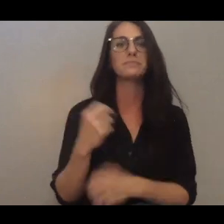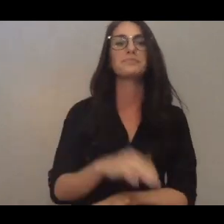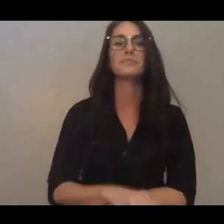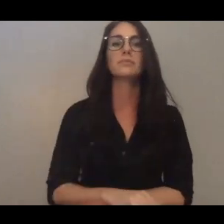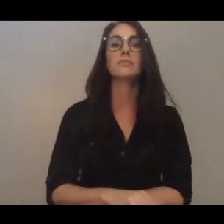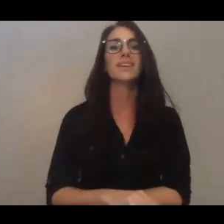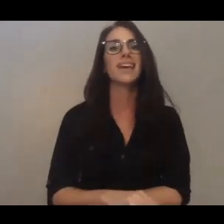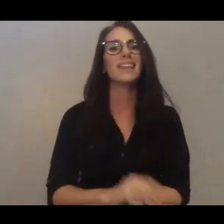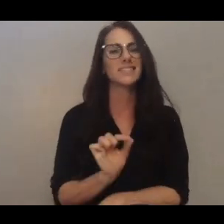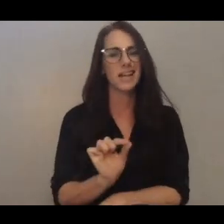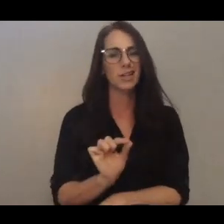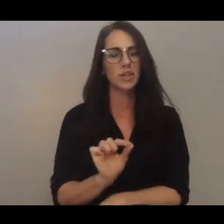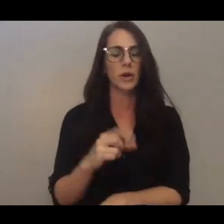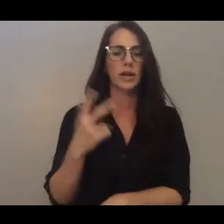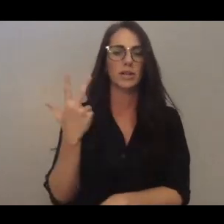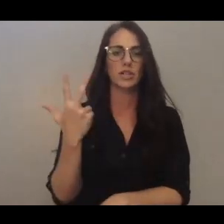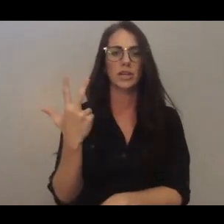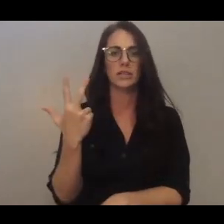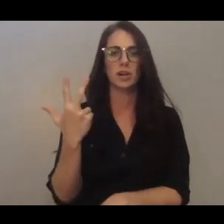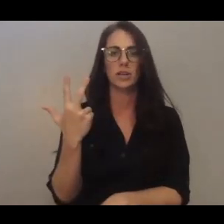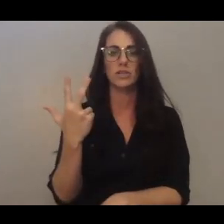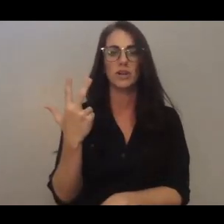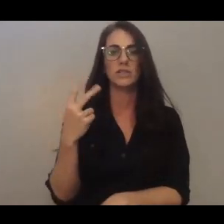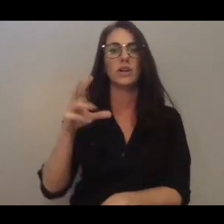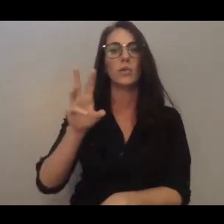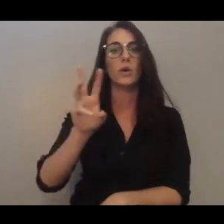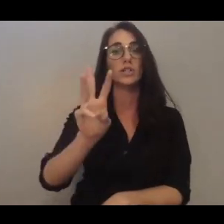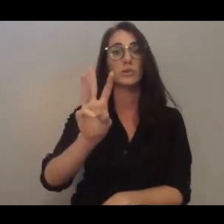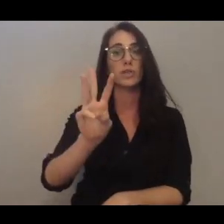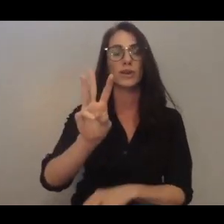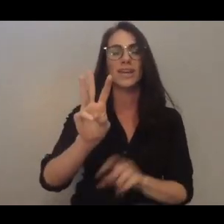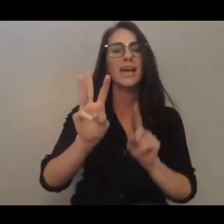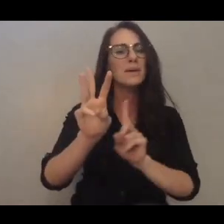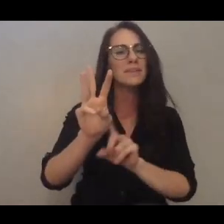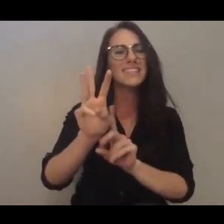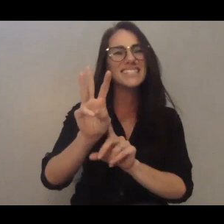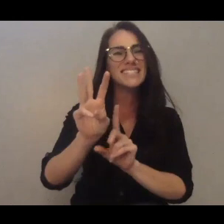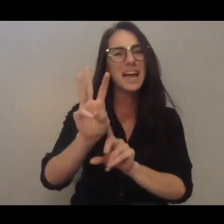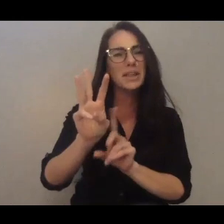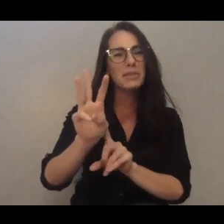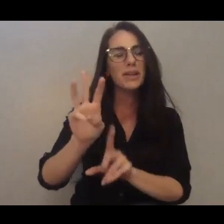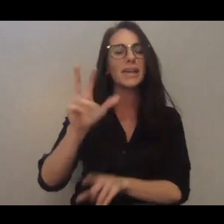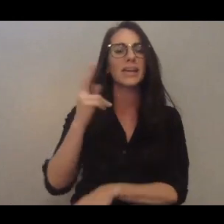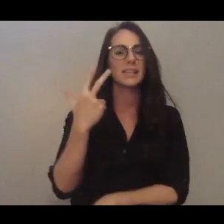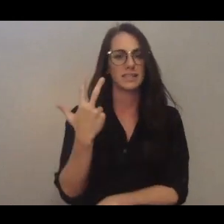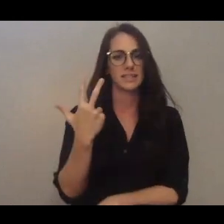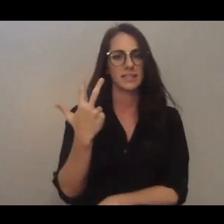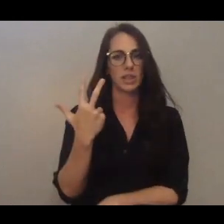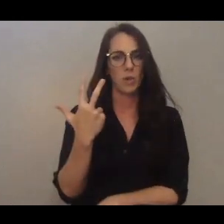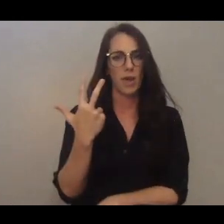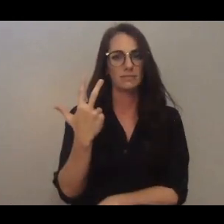This is actually where it actually gets hard because you guys are going to want to do 3 but this is not a 3 this is a 3.